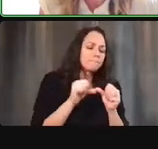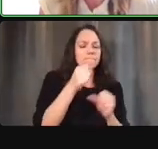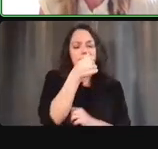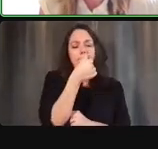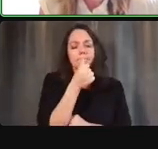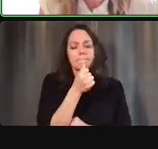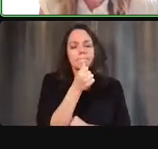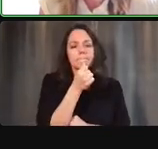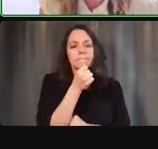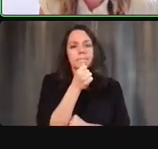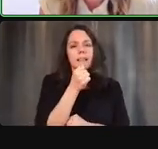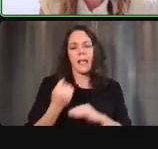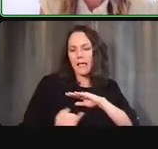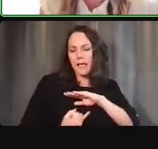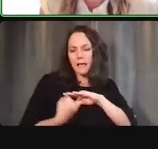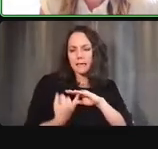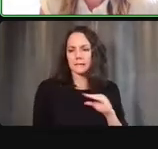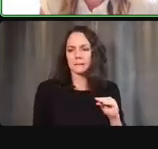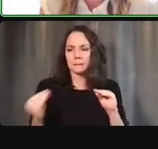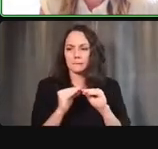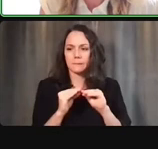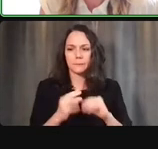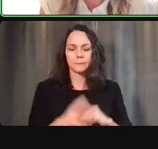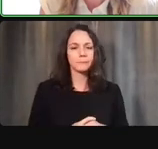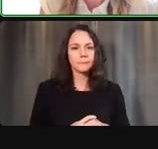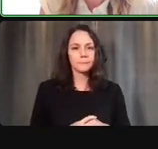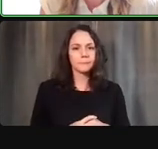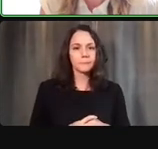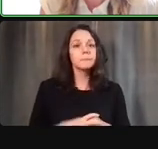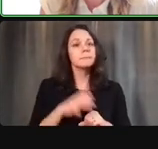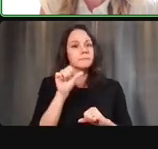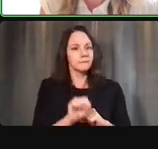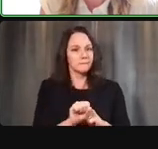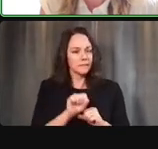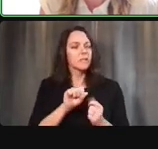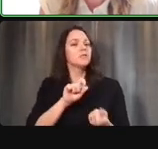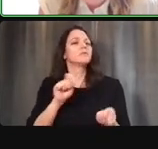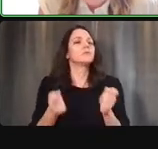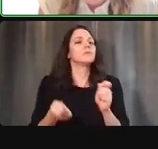Releasing these feelings in positive ways can help reframe a new way forward.